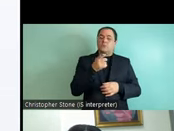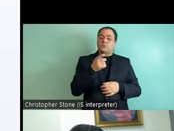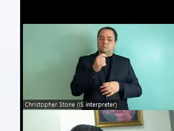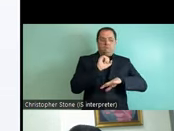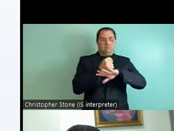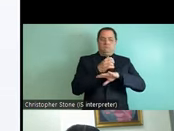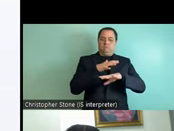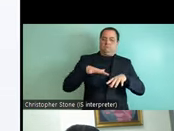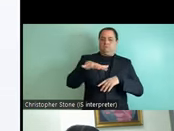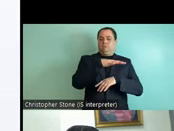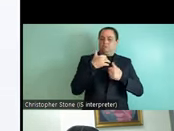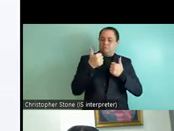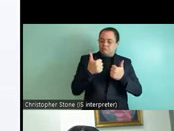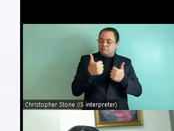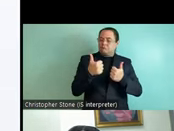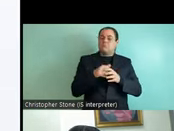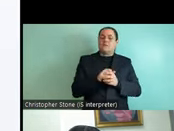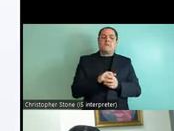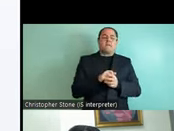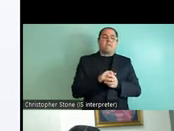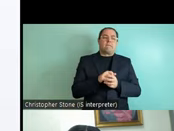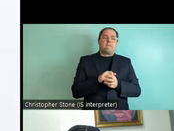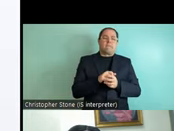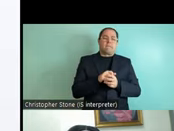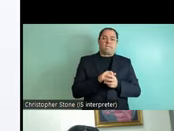persons with disability. 11:50:12 We also are able to provide you know,